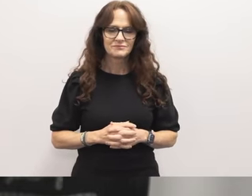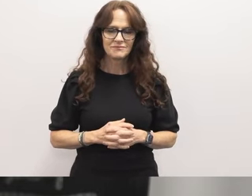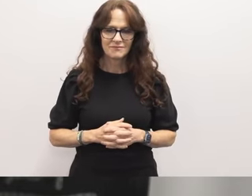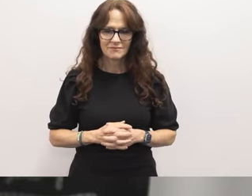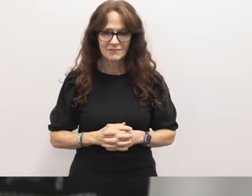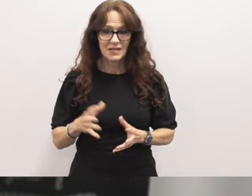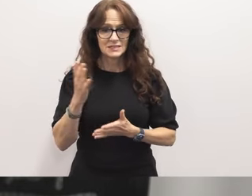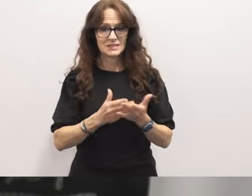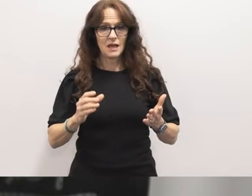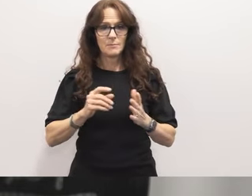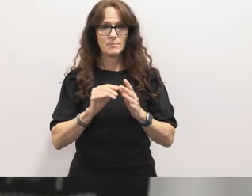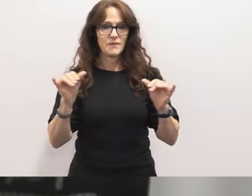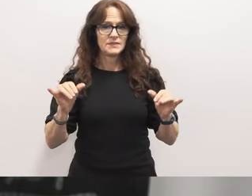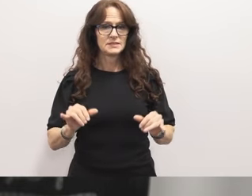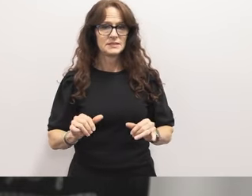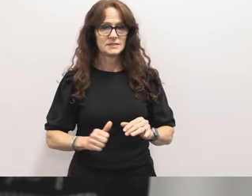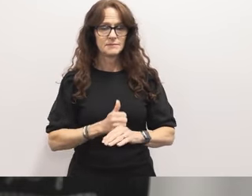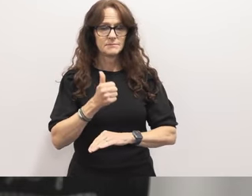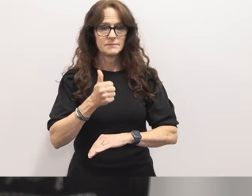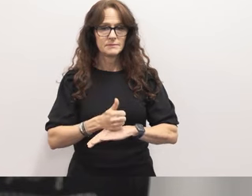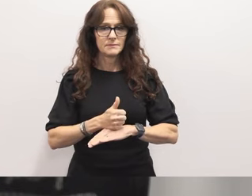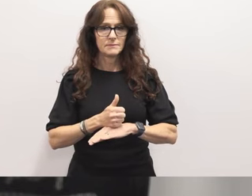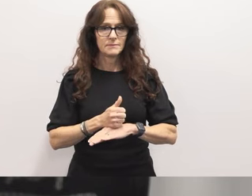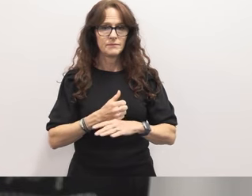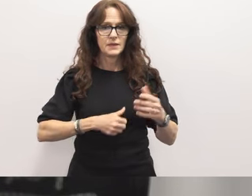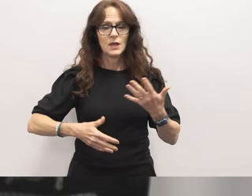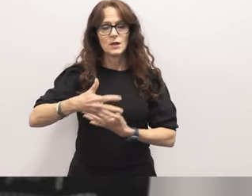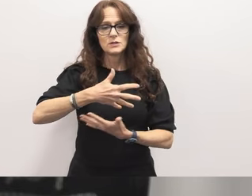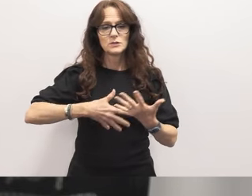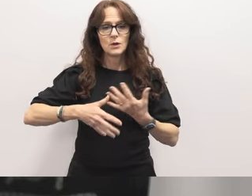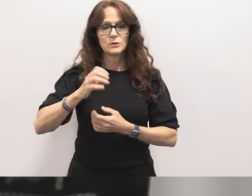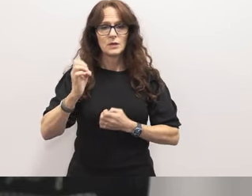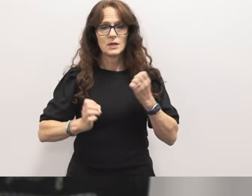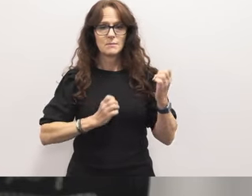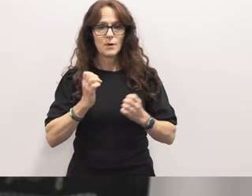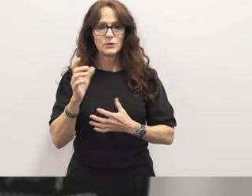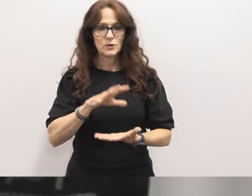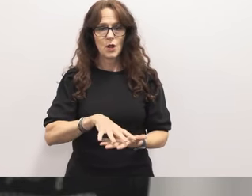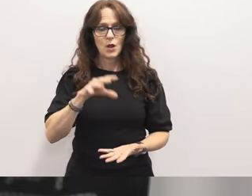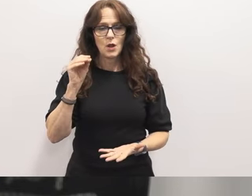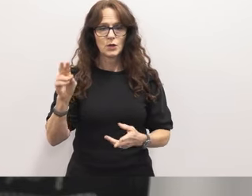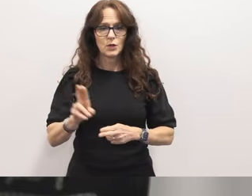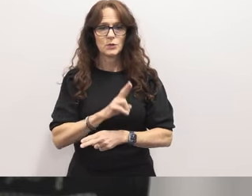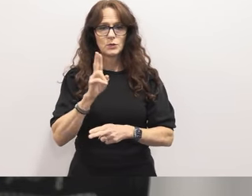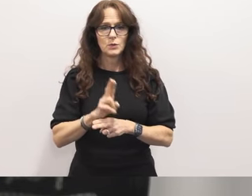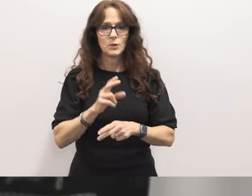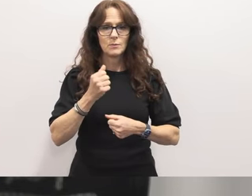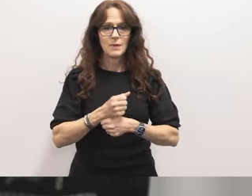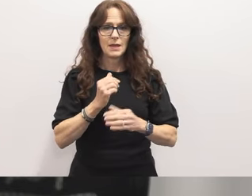Some of our systems are social emotional learning and our use of making the equity policy,